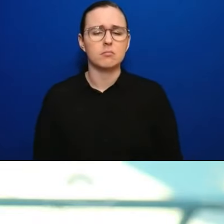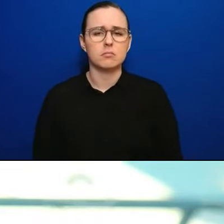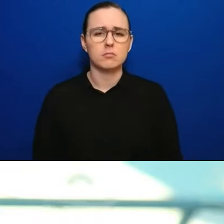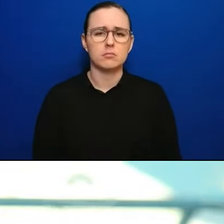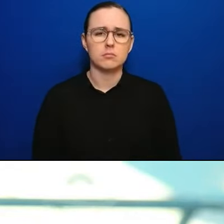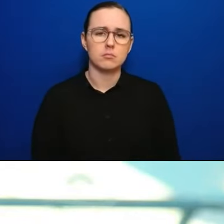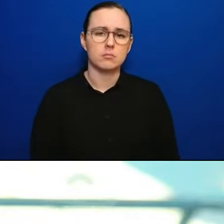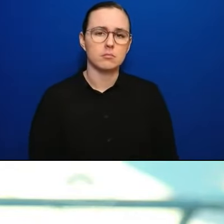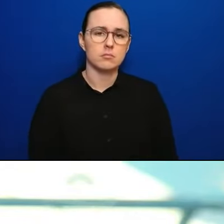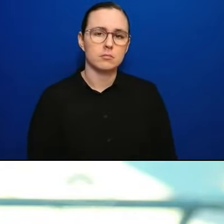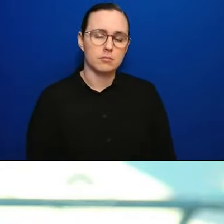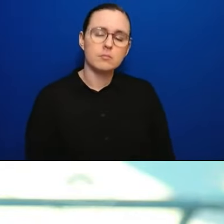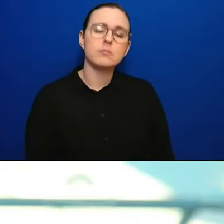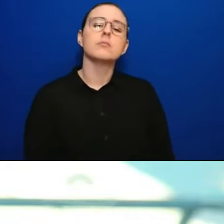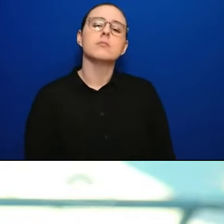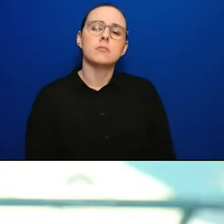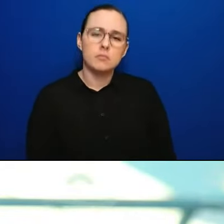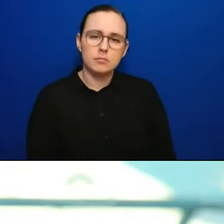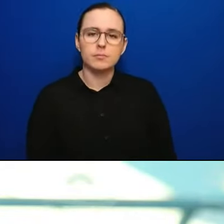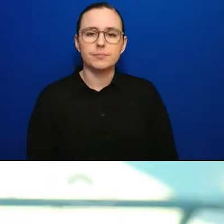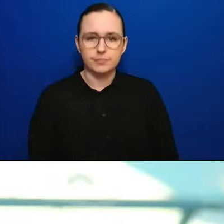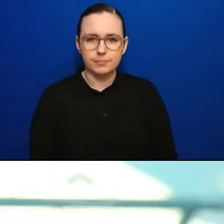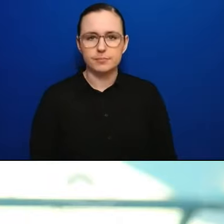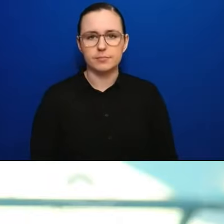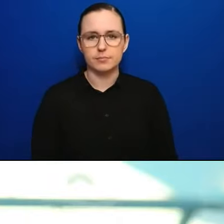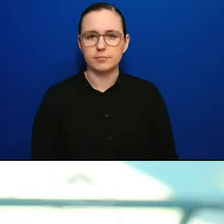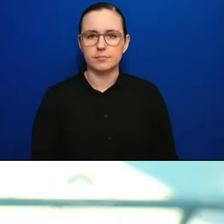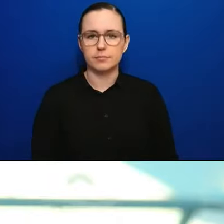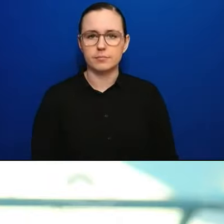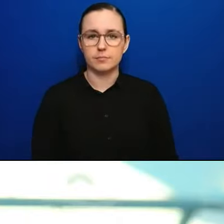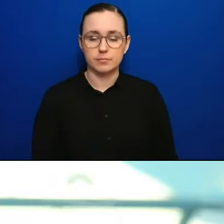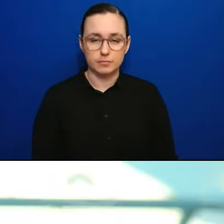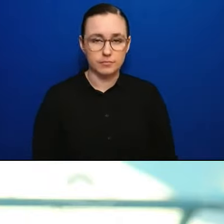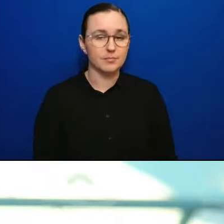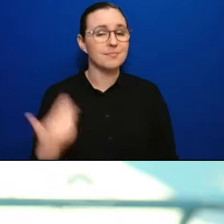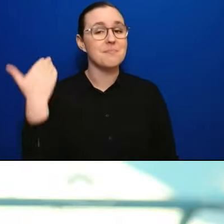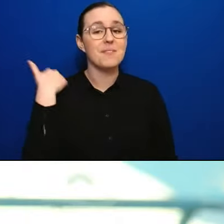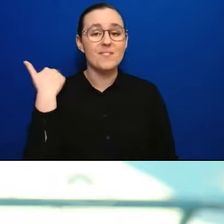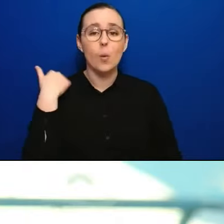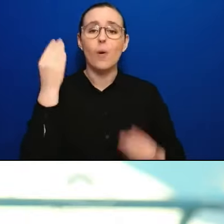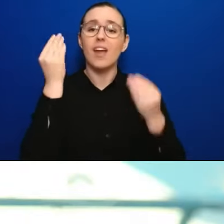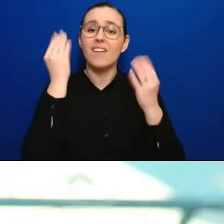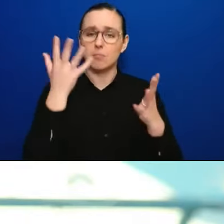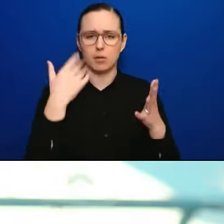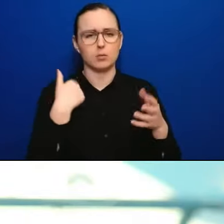went into effect and exactly what the new criteria are, please? So as